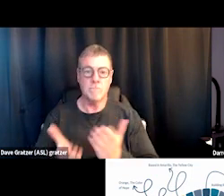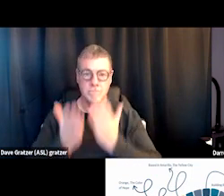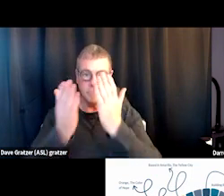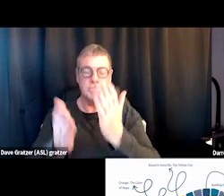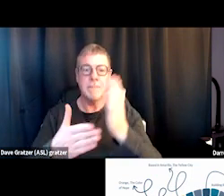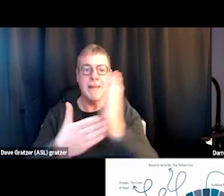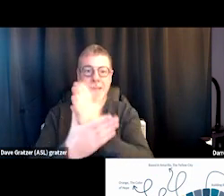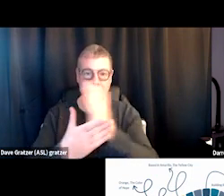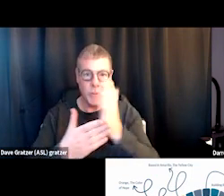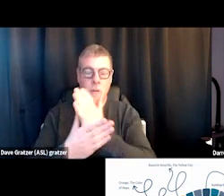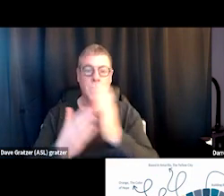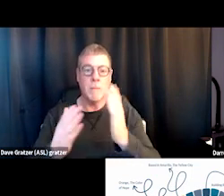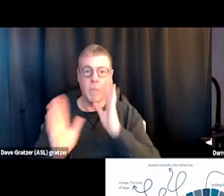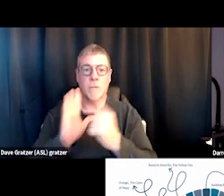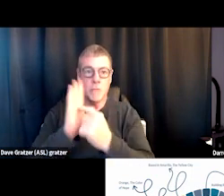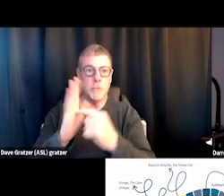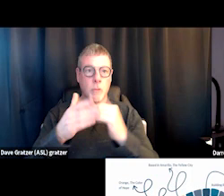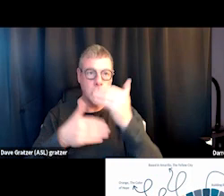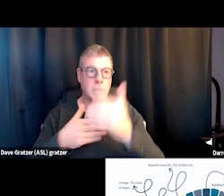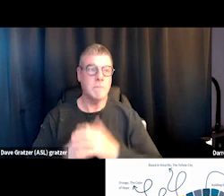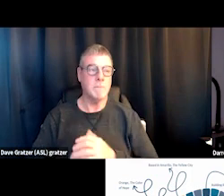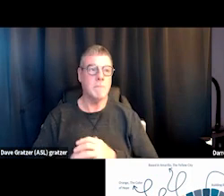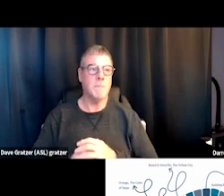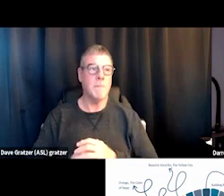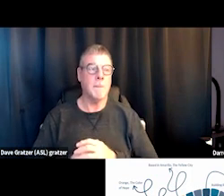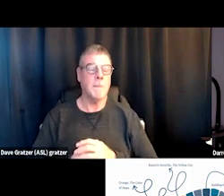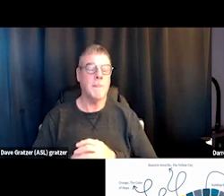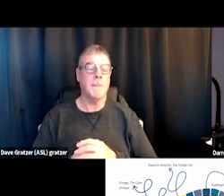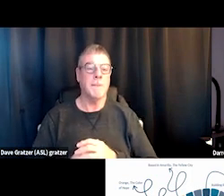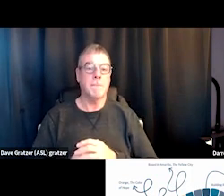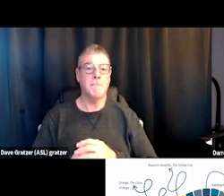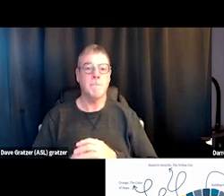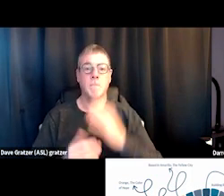which I'll show you next which, you know, somebody may have an acute,